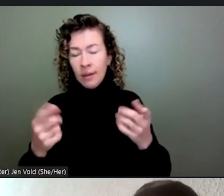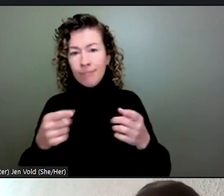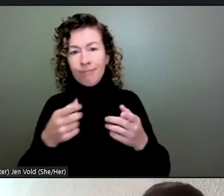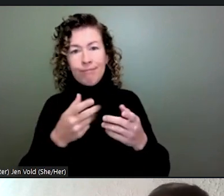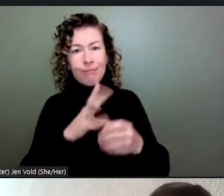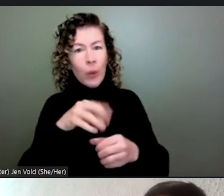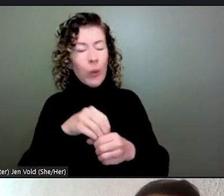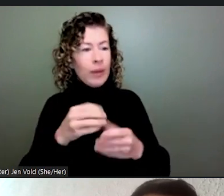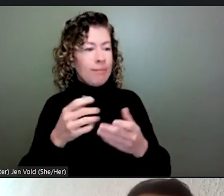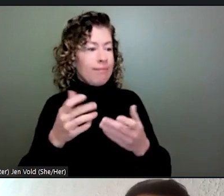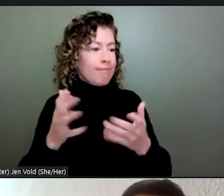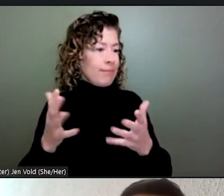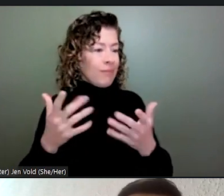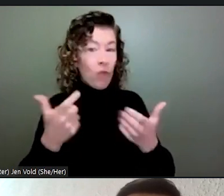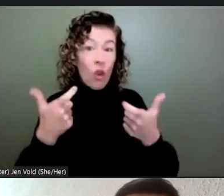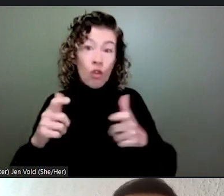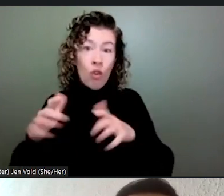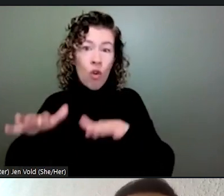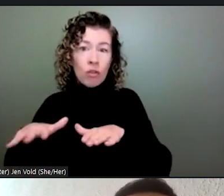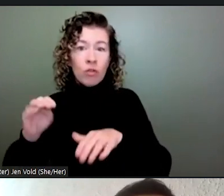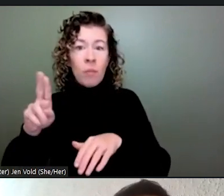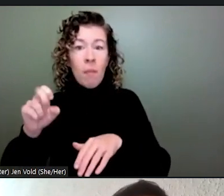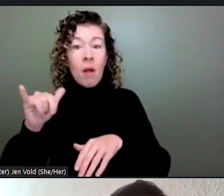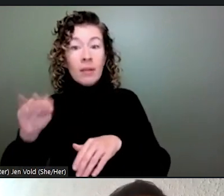kind of, Muslim communities and people,